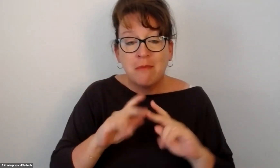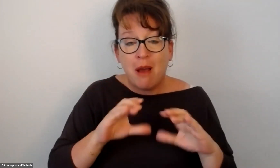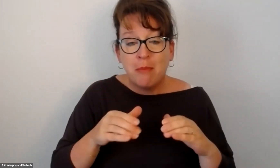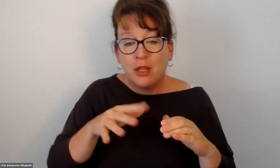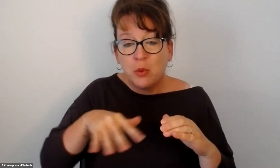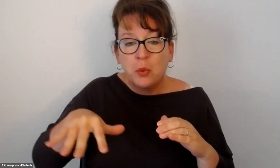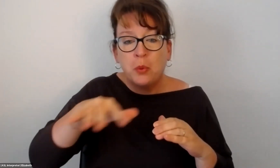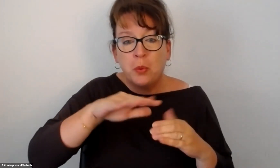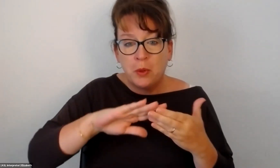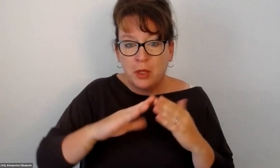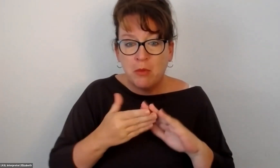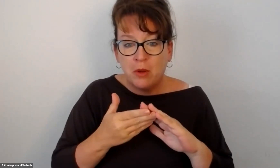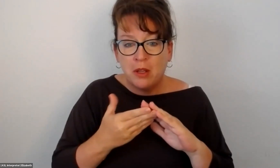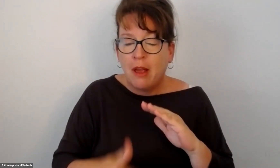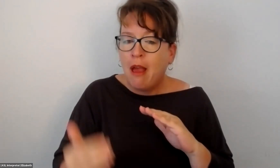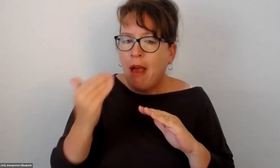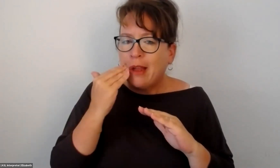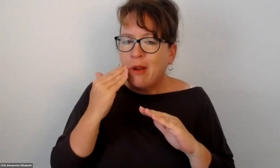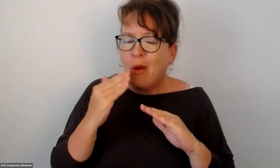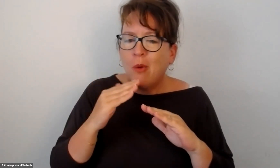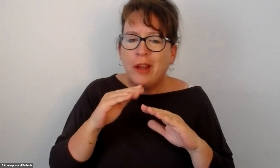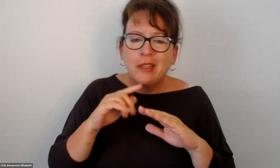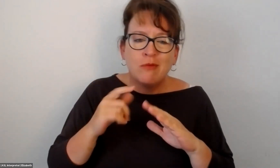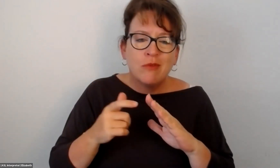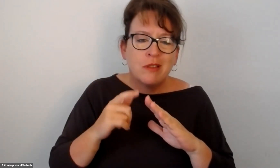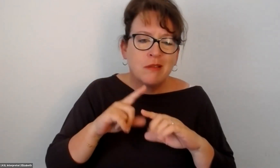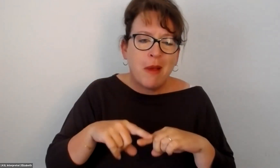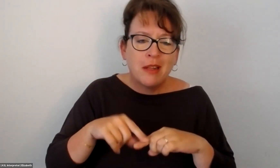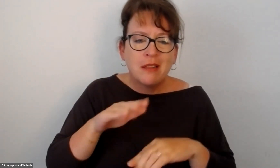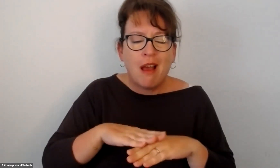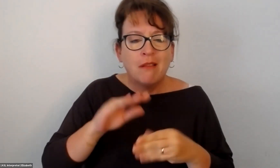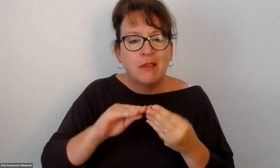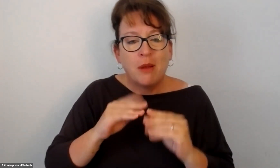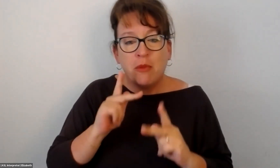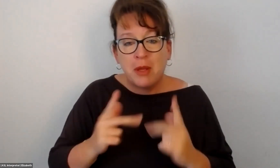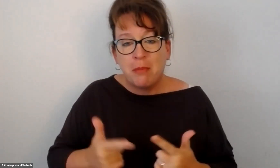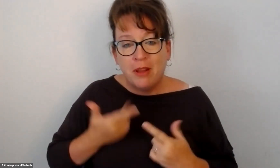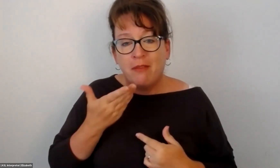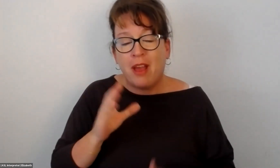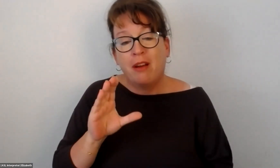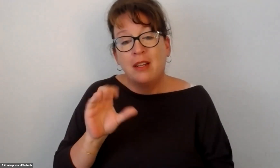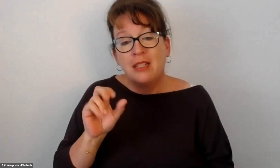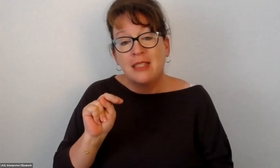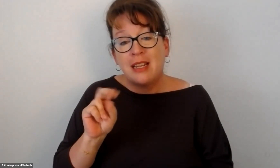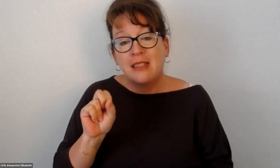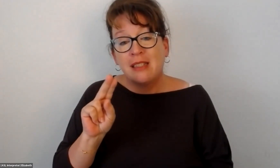for almost a decade now. It's something that we heard about from our stakeholders about 10